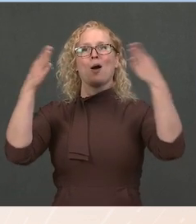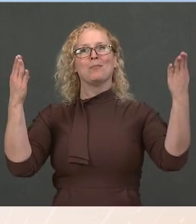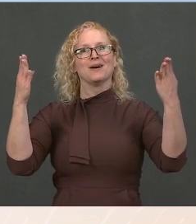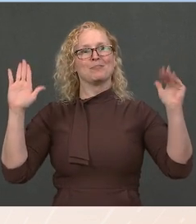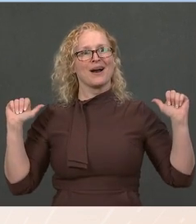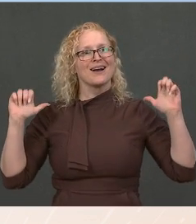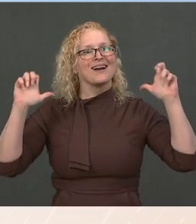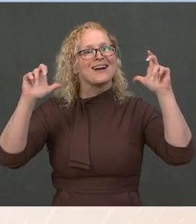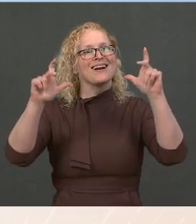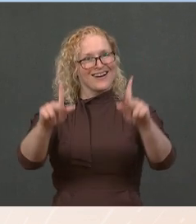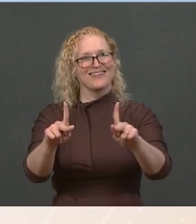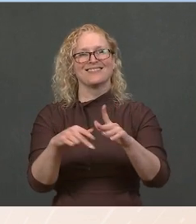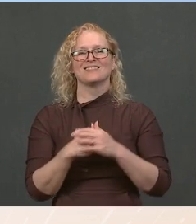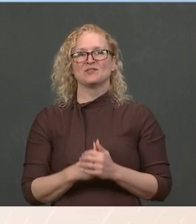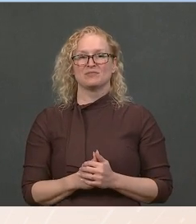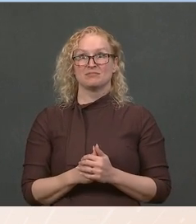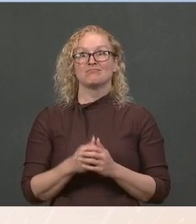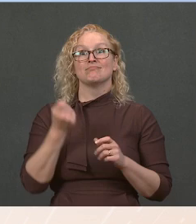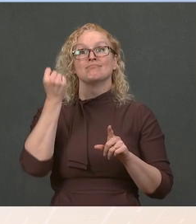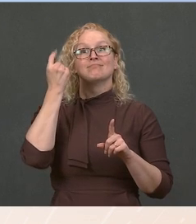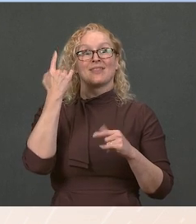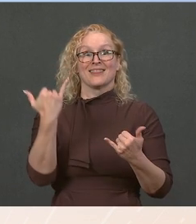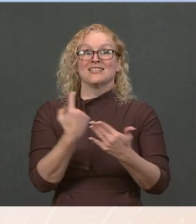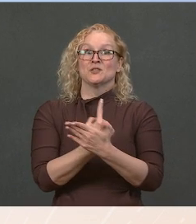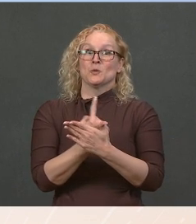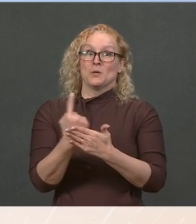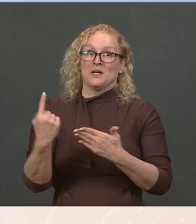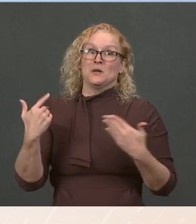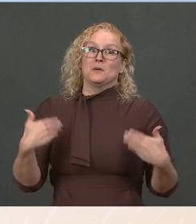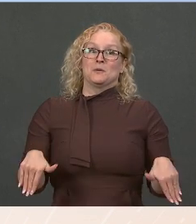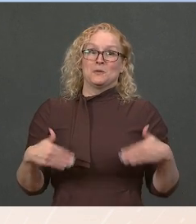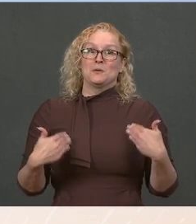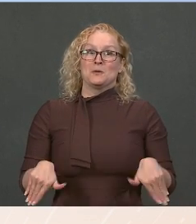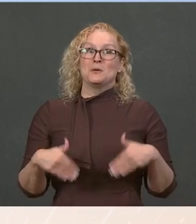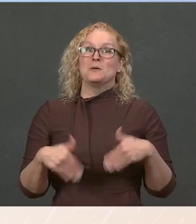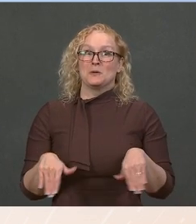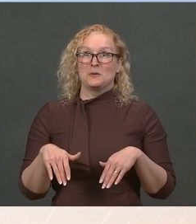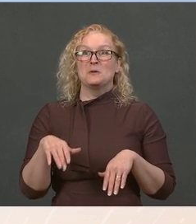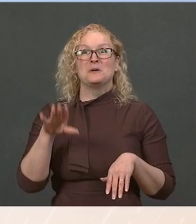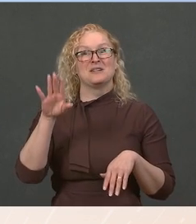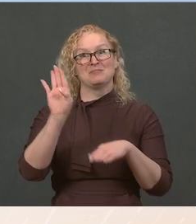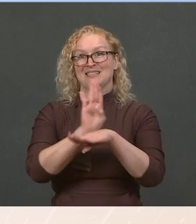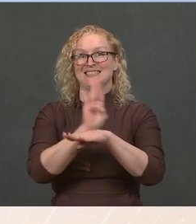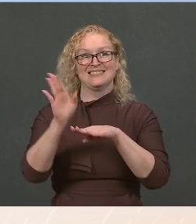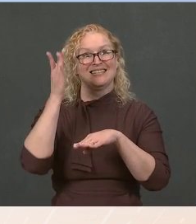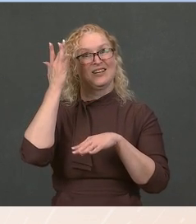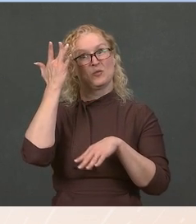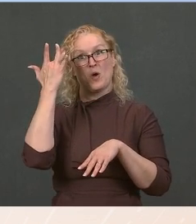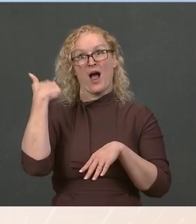in our fight against COVID-19, so I also wanted to give an overview of this work -- the work that we've been doing around the pandemic,